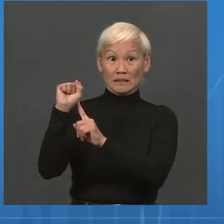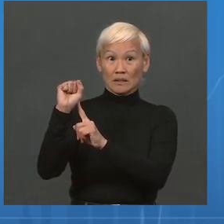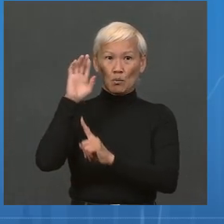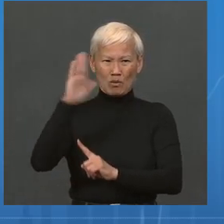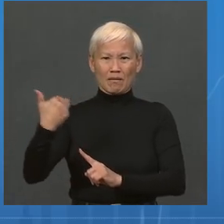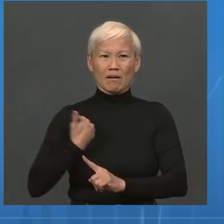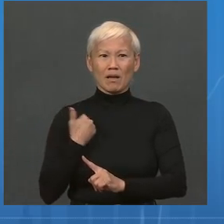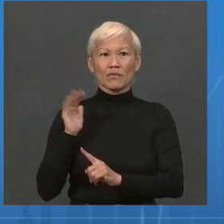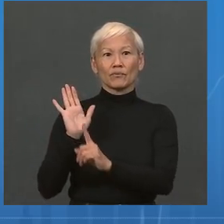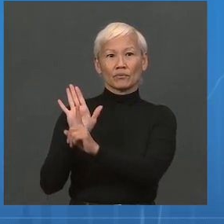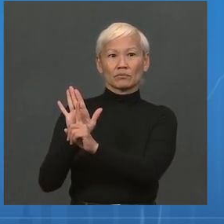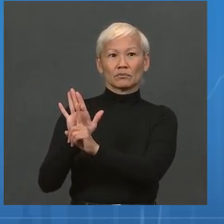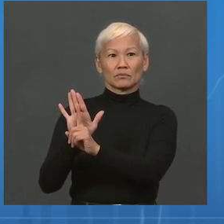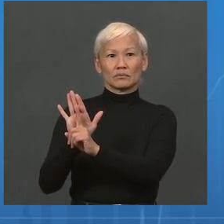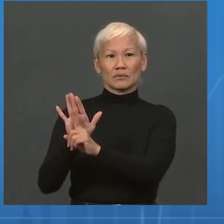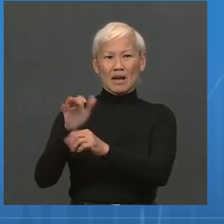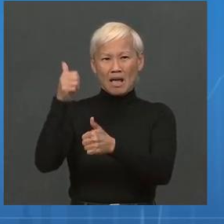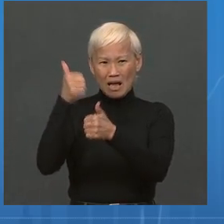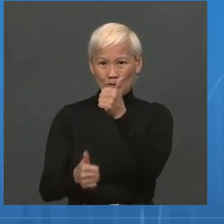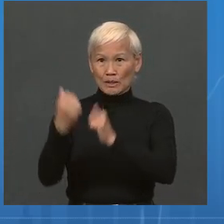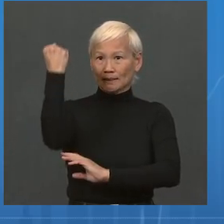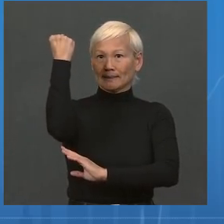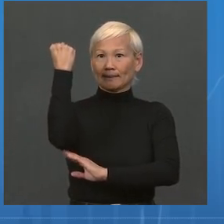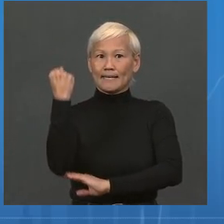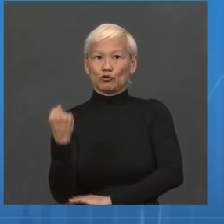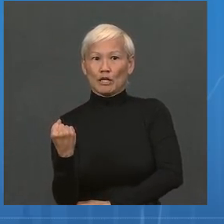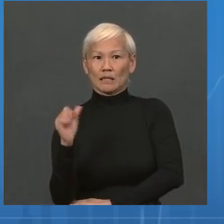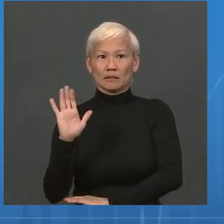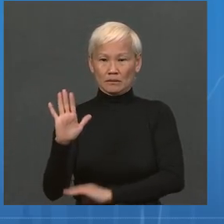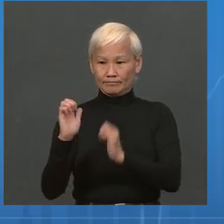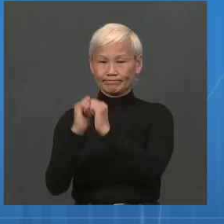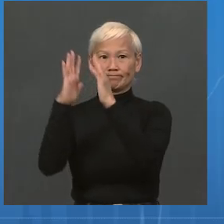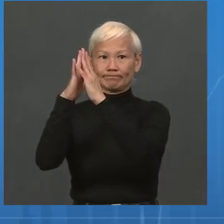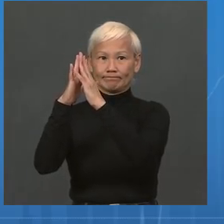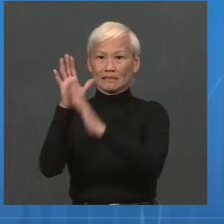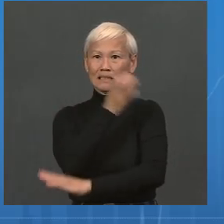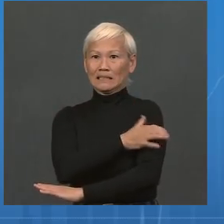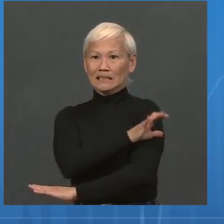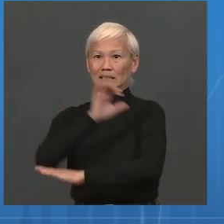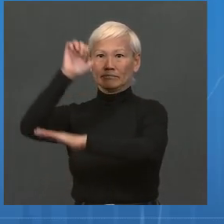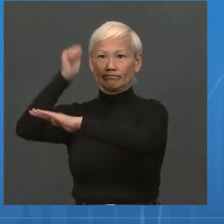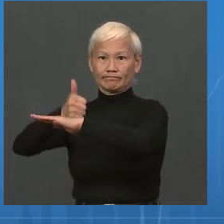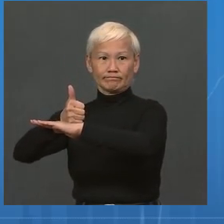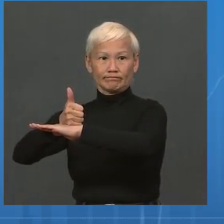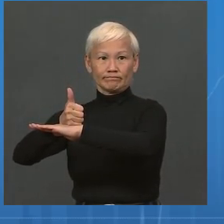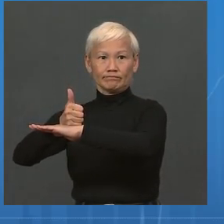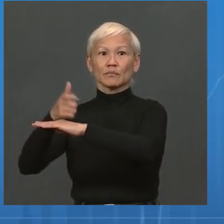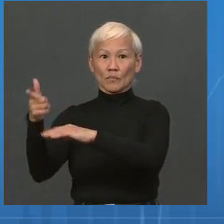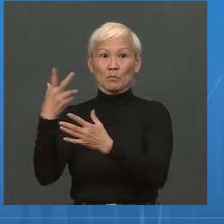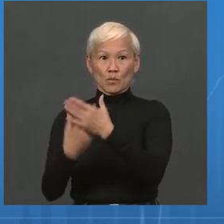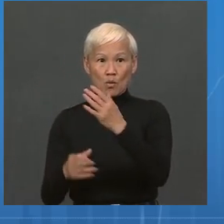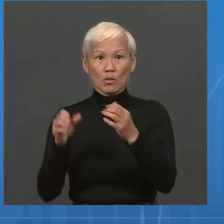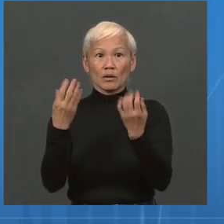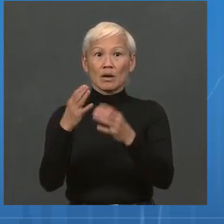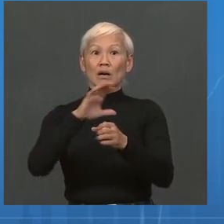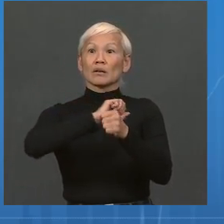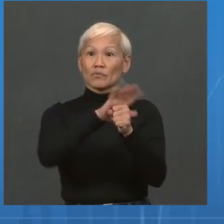every Saturday throughout the month of November and December, offering both COVID-19 and flu vaccines to kids